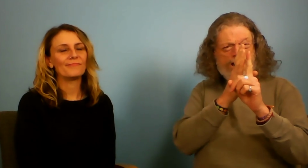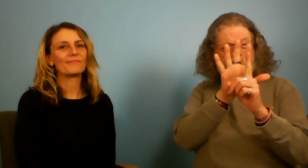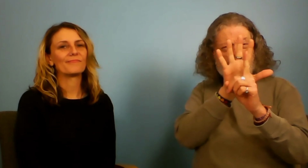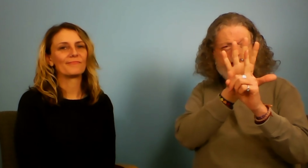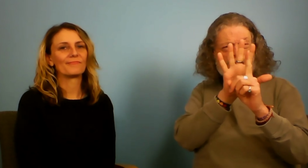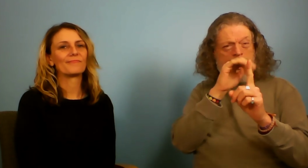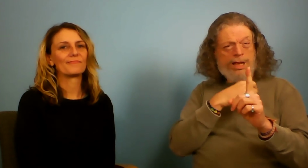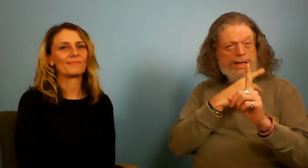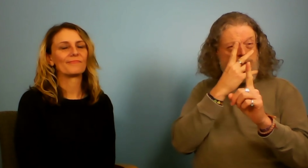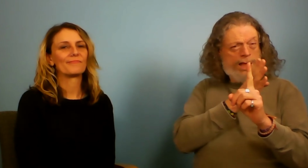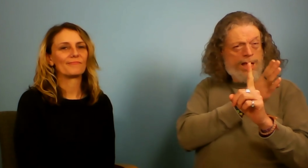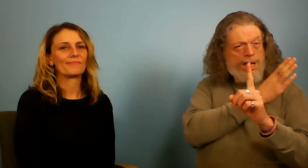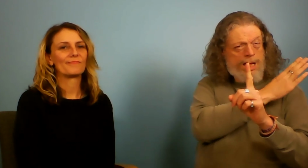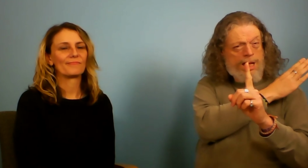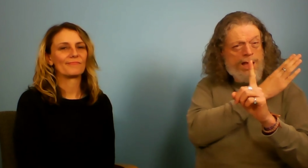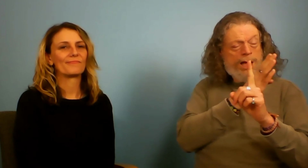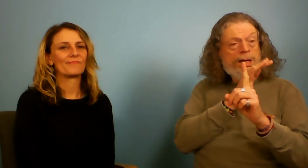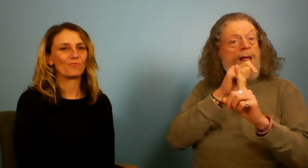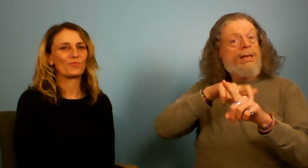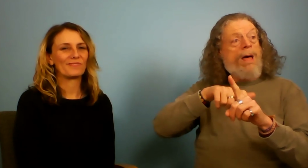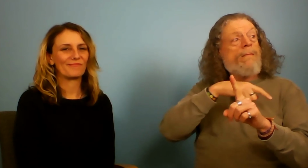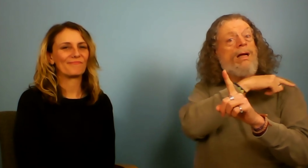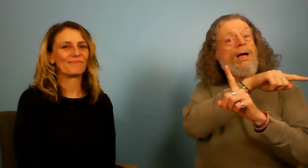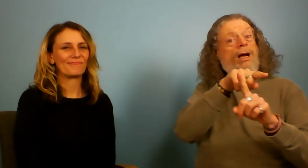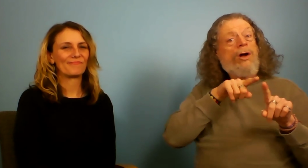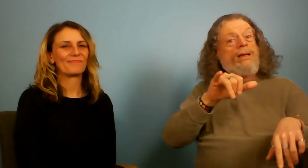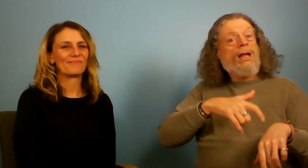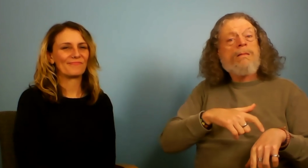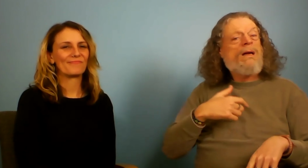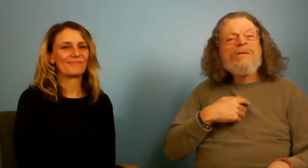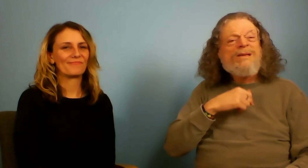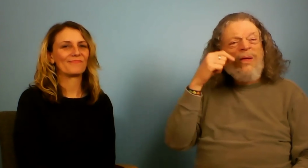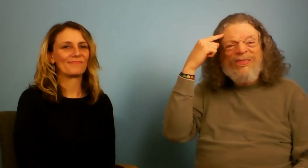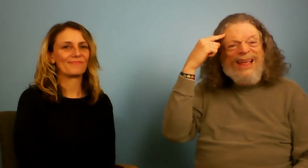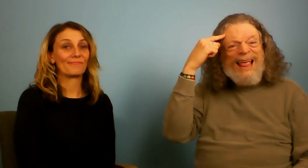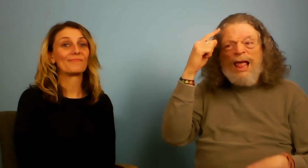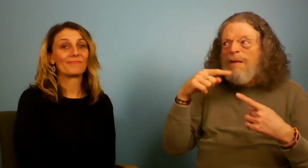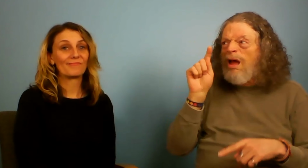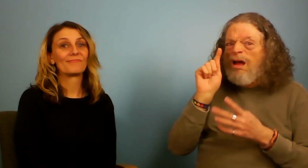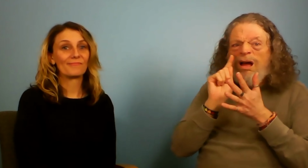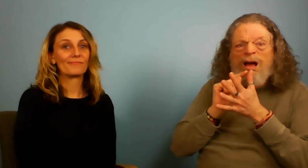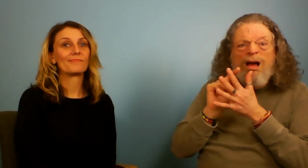Times before and after the 60's...wow! It makes me think about what the future is going to be like.